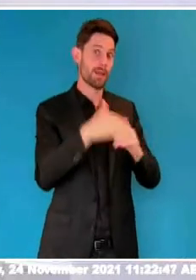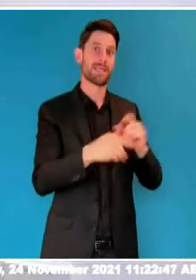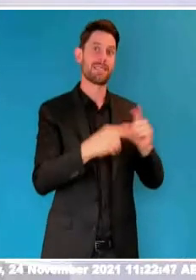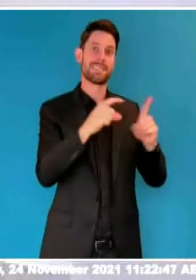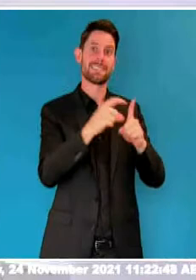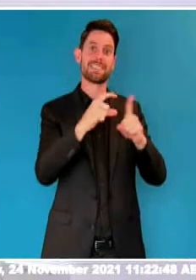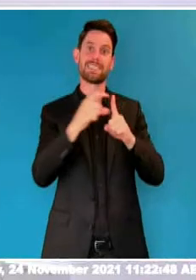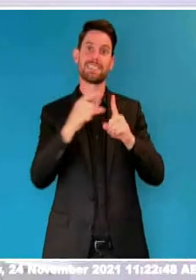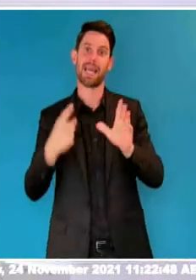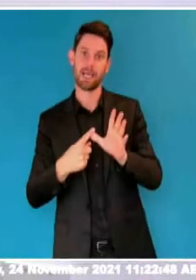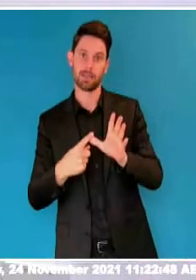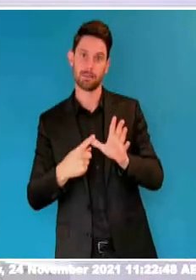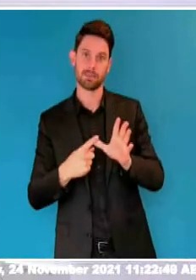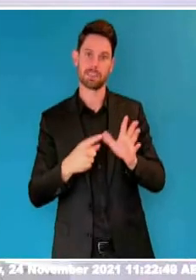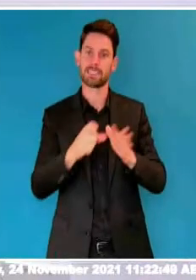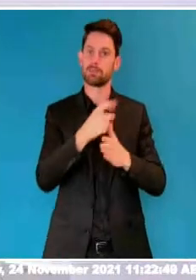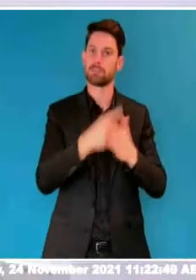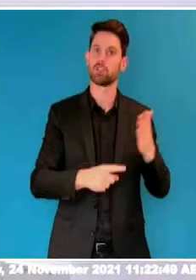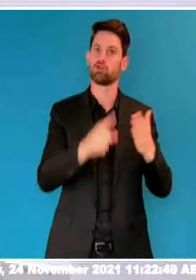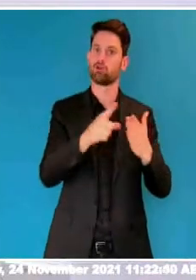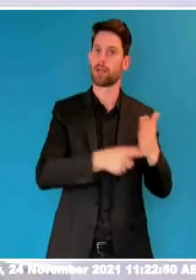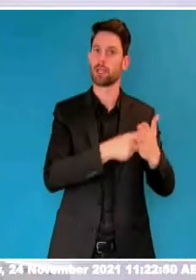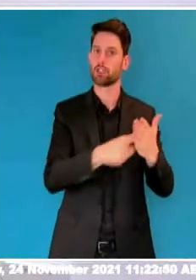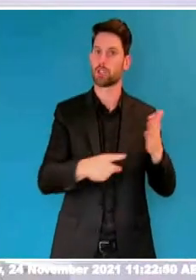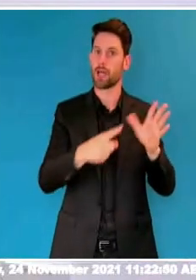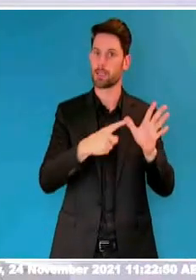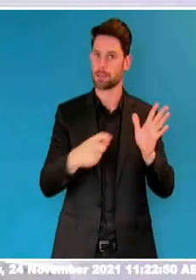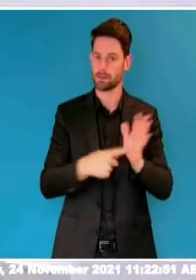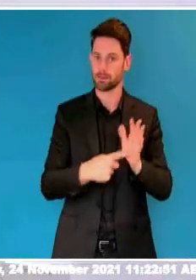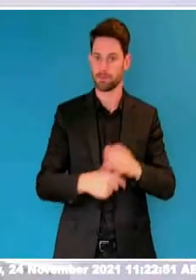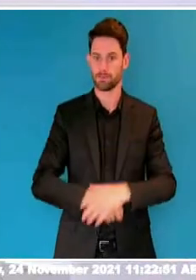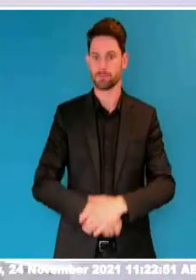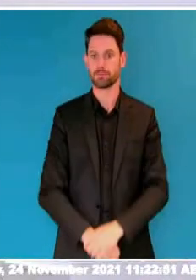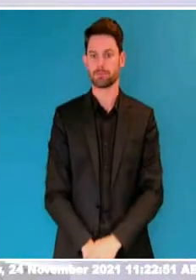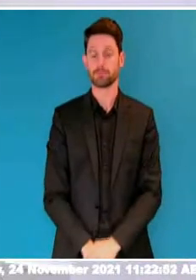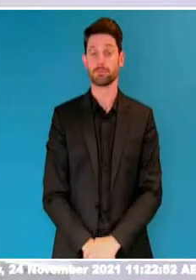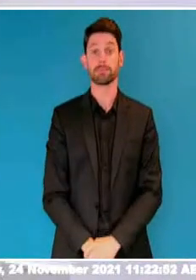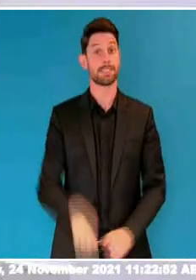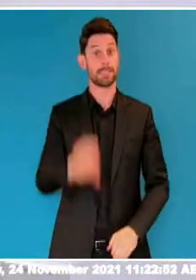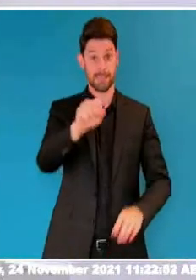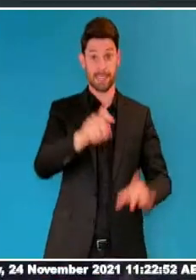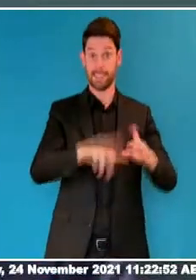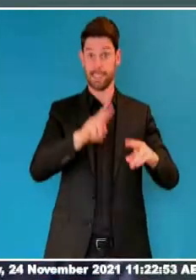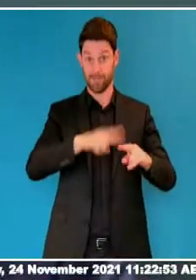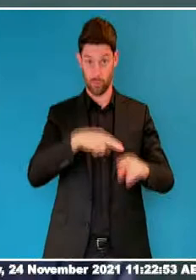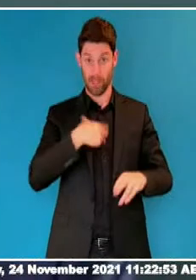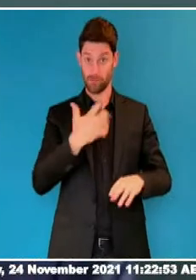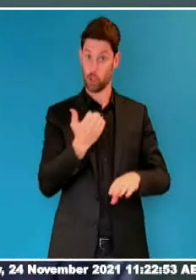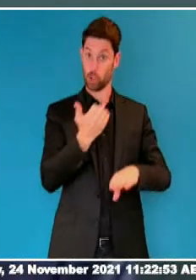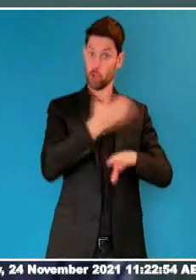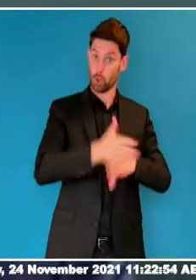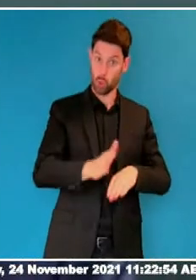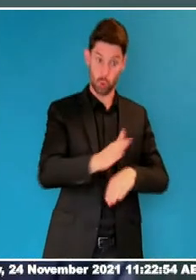Yes. The training involved for many of our new franchisees is a lengthy